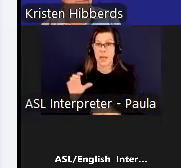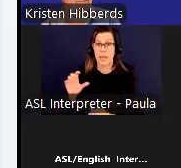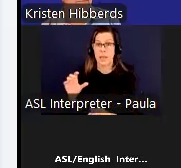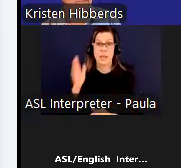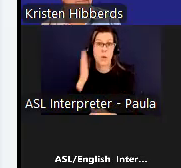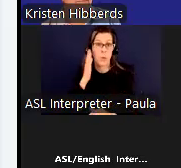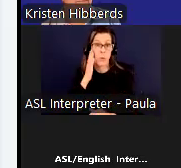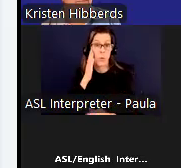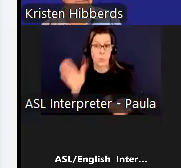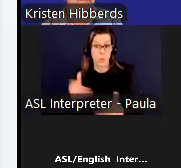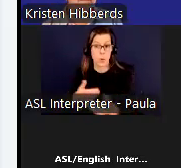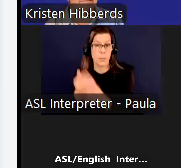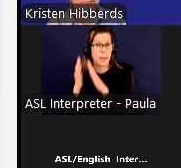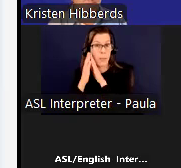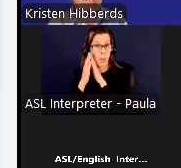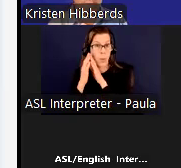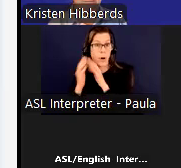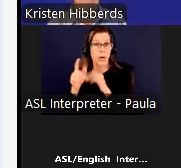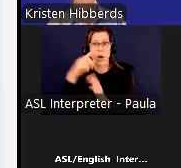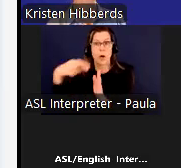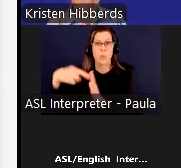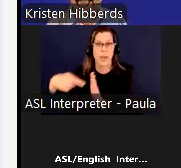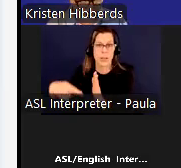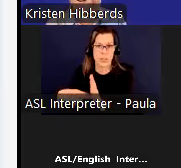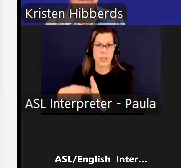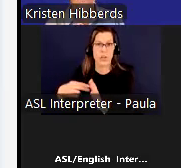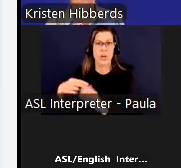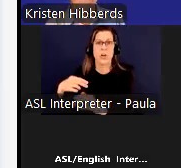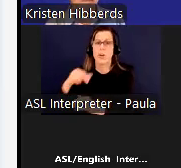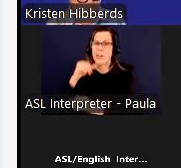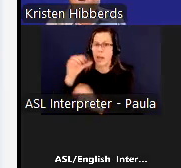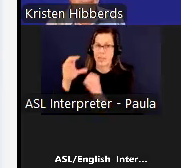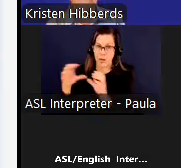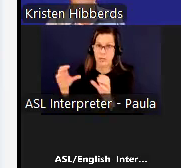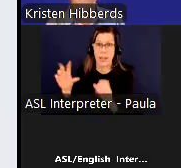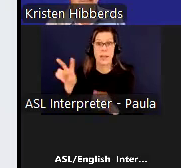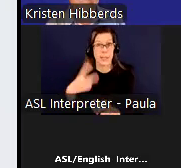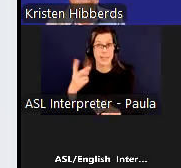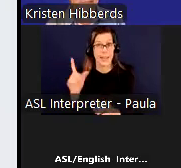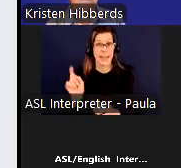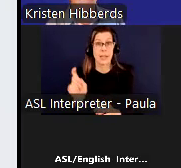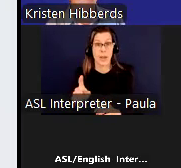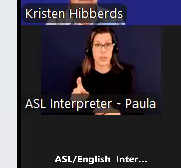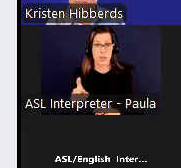with ODHS, not certified. And my second question with that and that's in the rule,